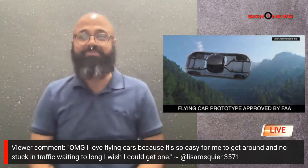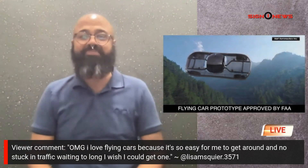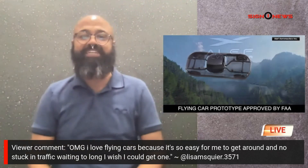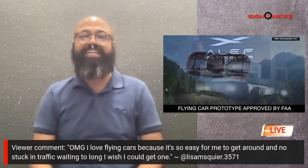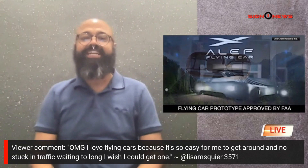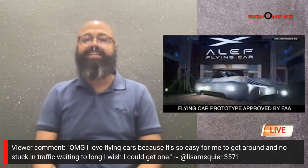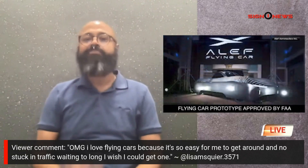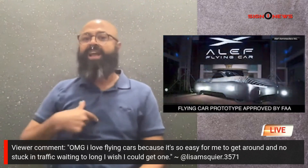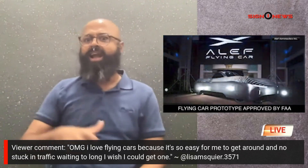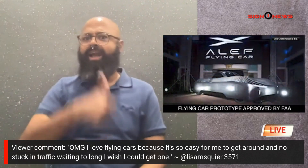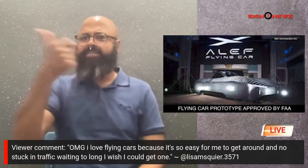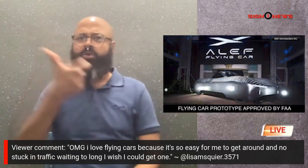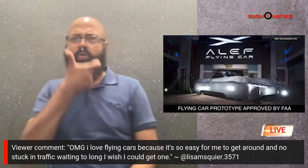but other viewers have concerns